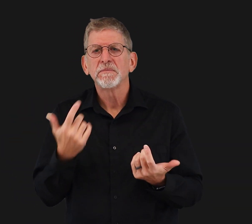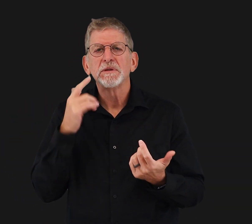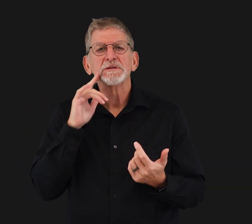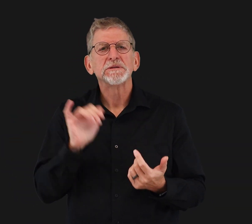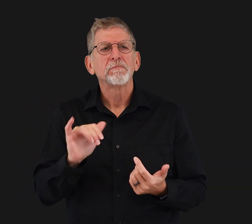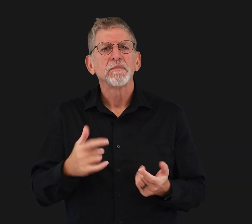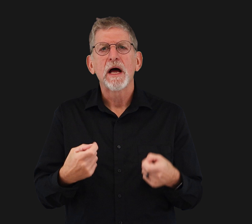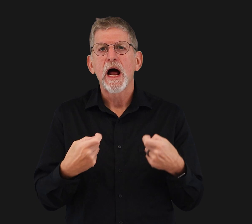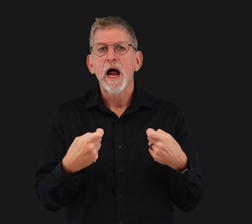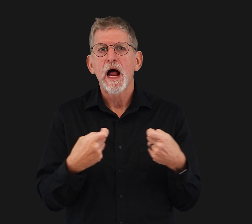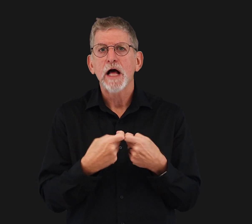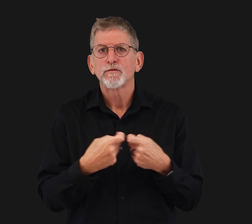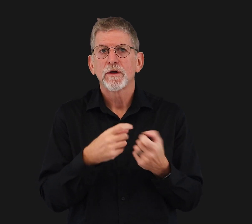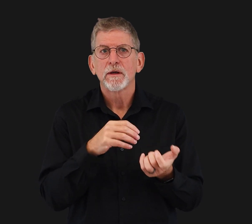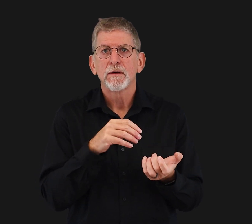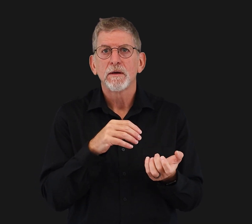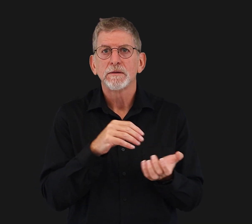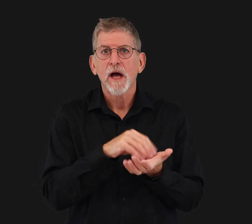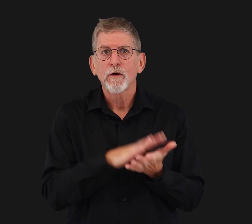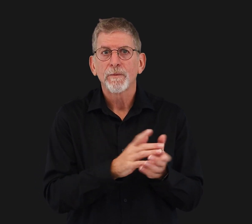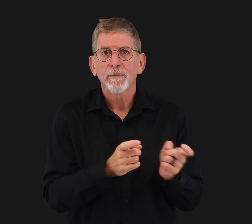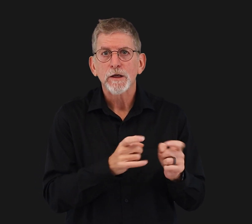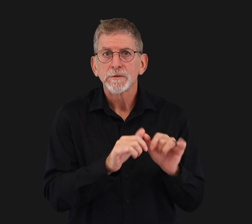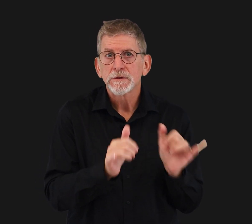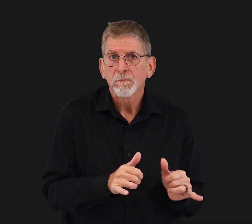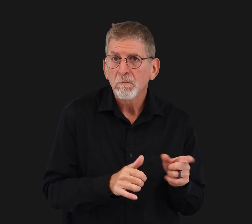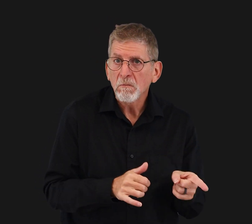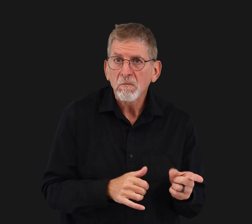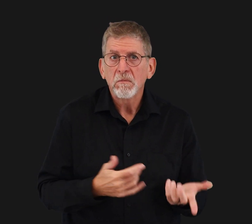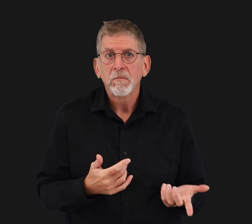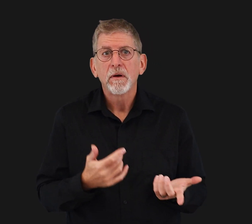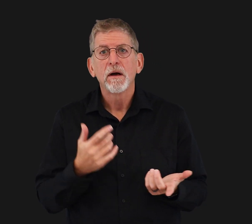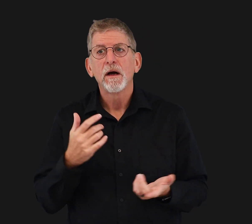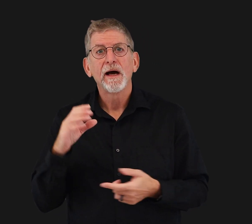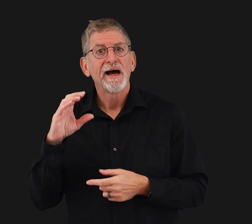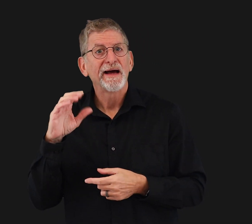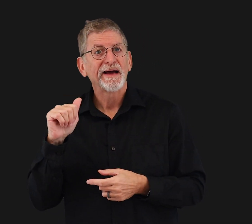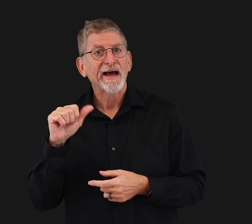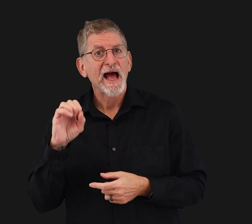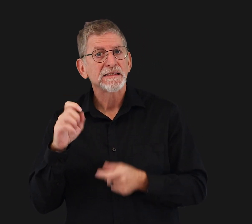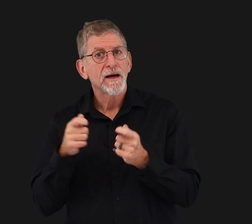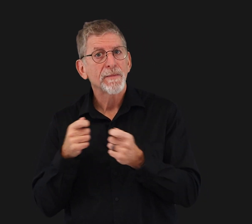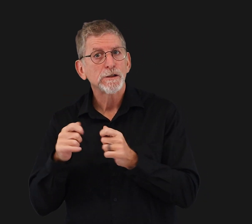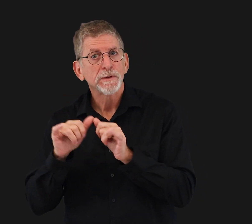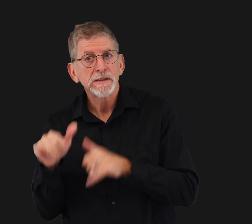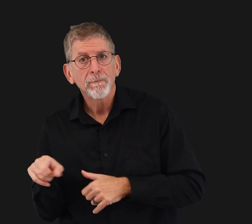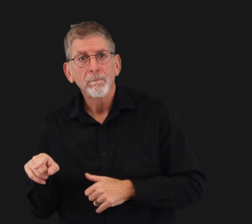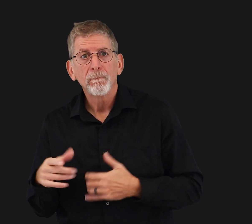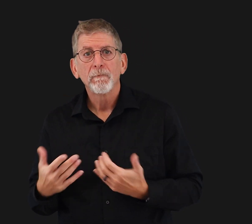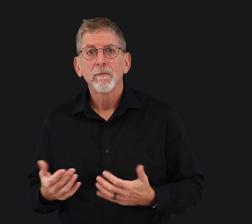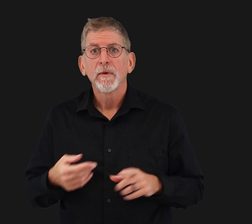(i.e., electronic document management systems, case management systems,